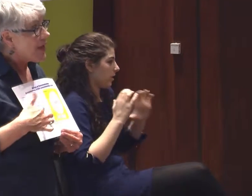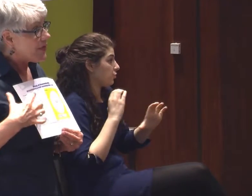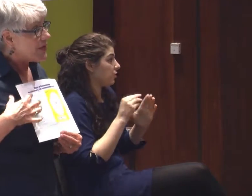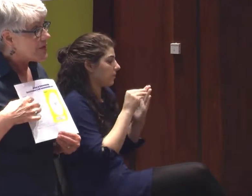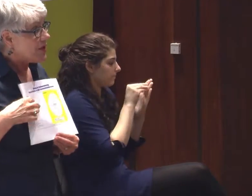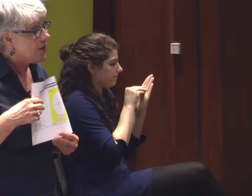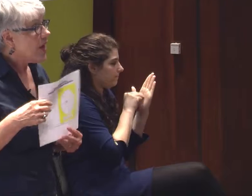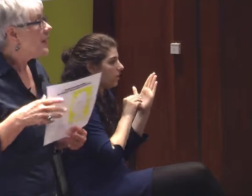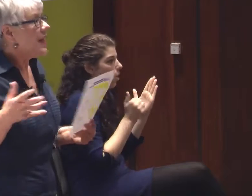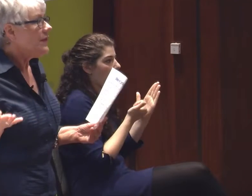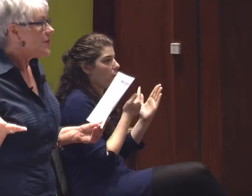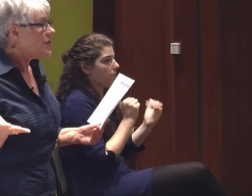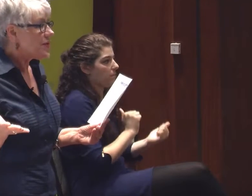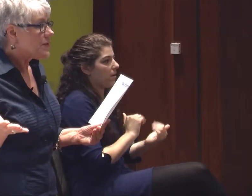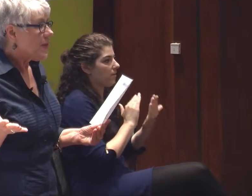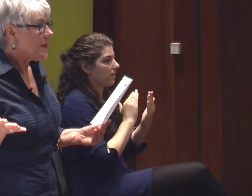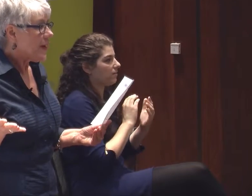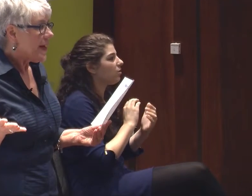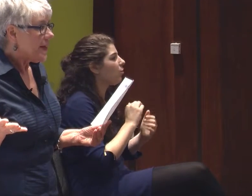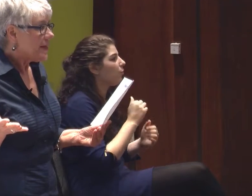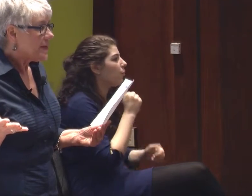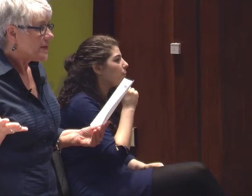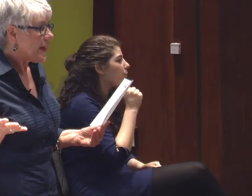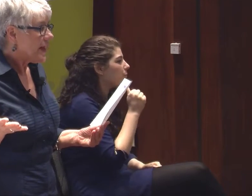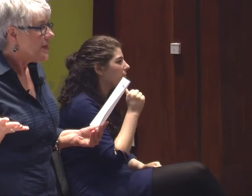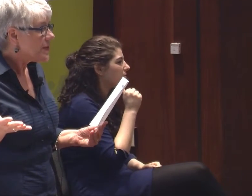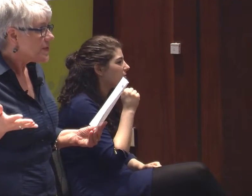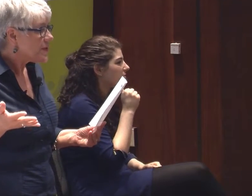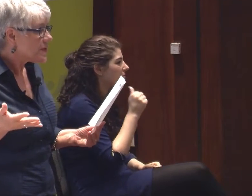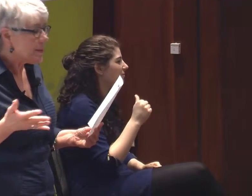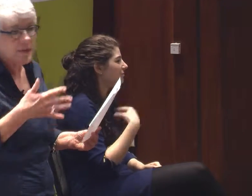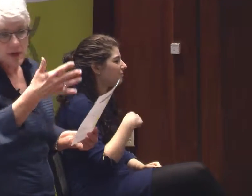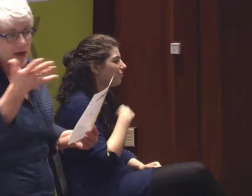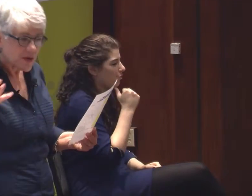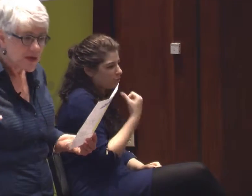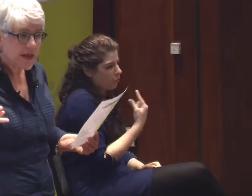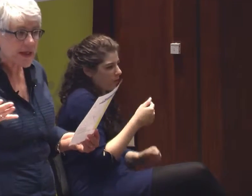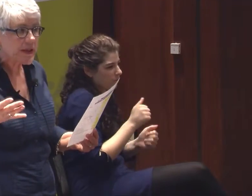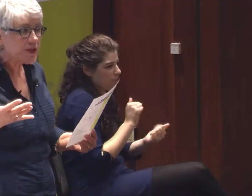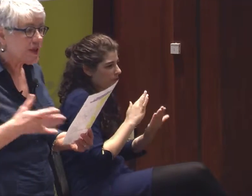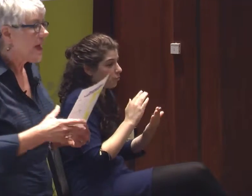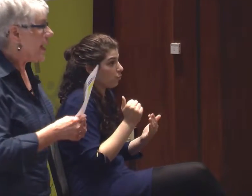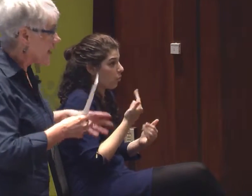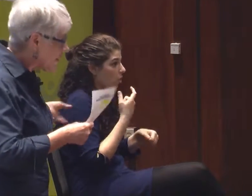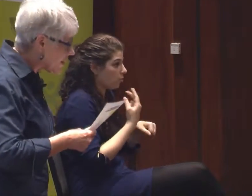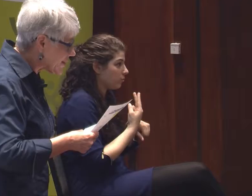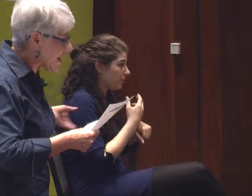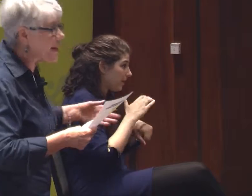methods... You know, none of us use just one way. Okay, none of us use just... I mean we're all using English and American Sign Language